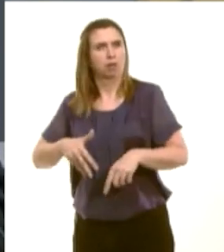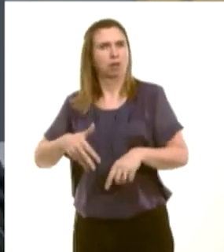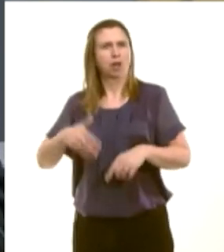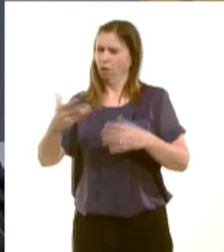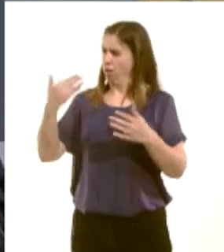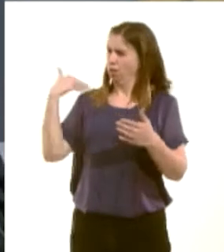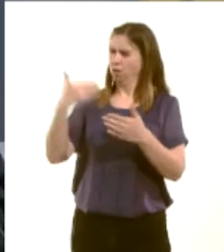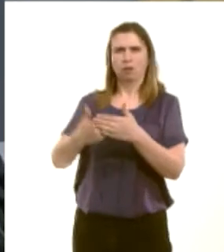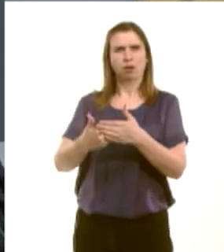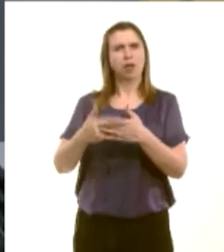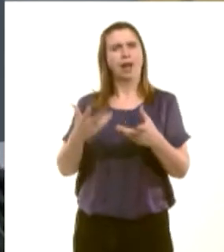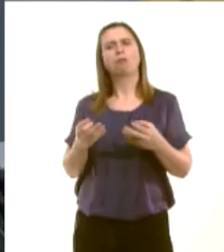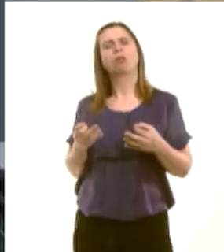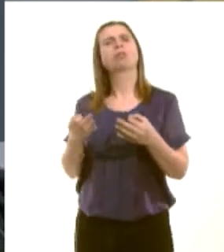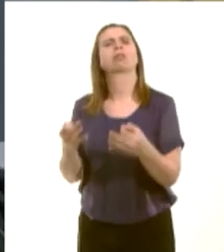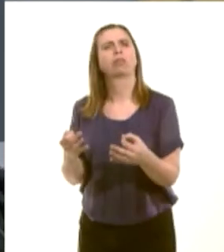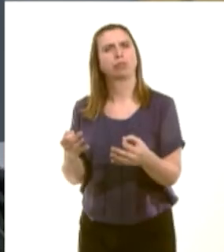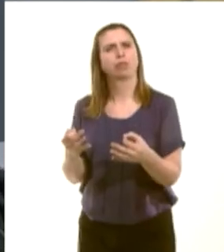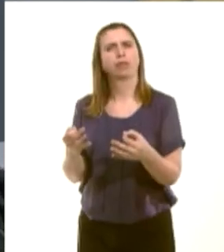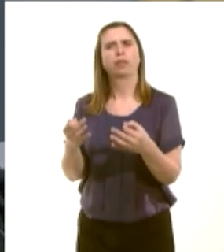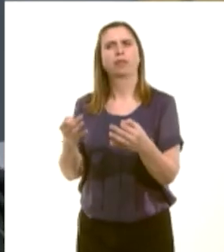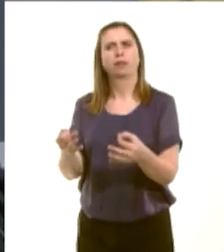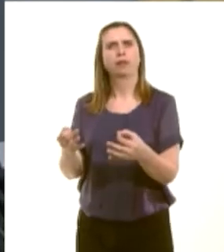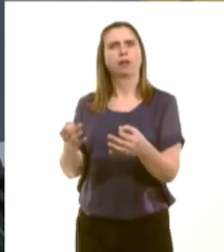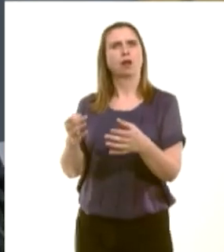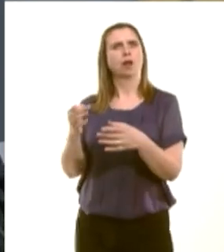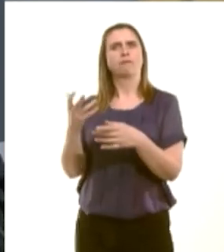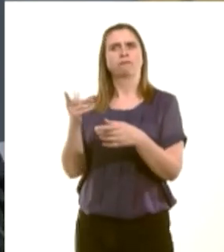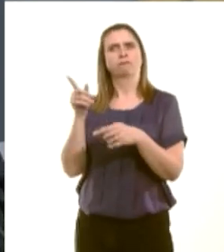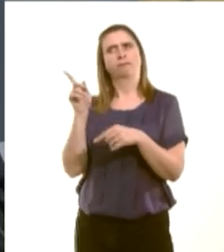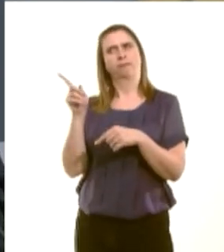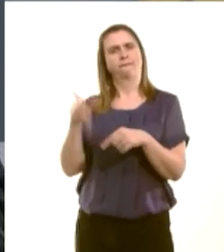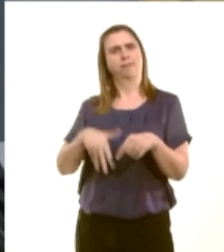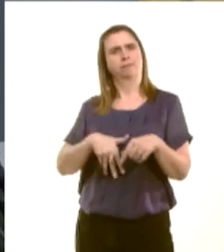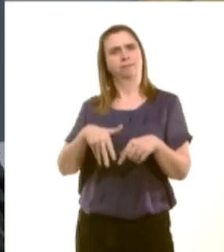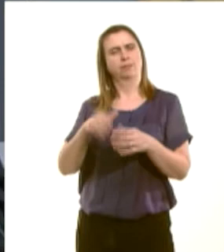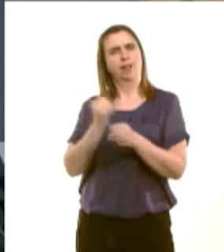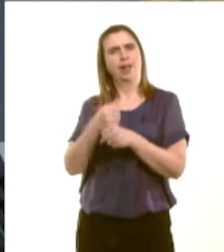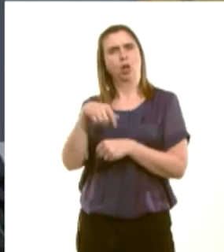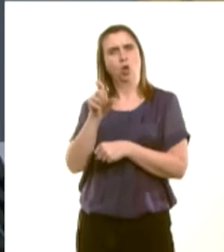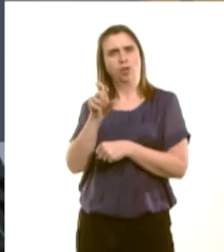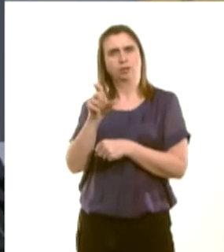on the postponement of the removal of doctors in the midwifery unit in Glan Clwyd? She says: